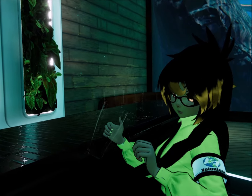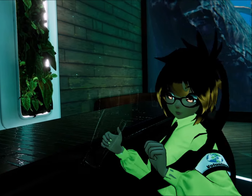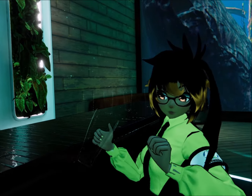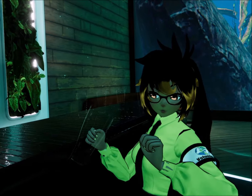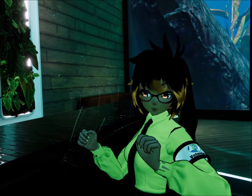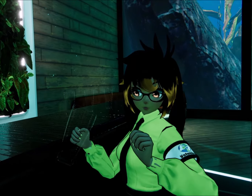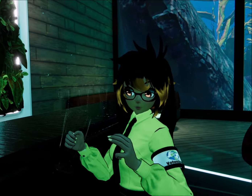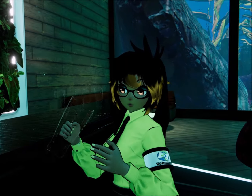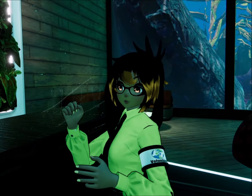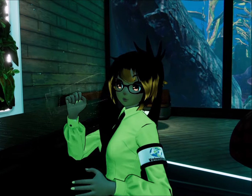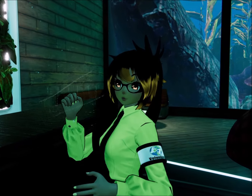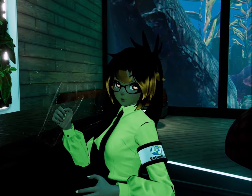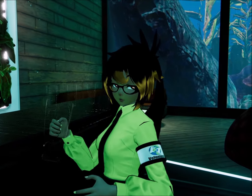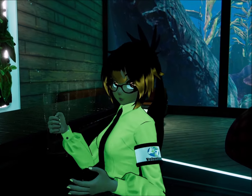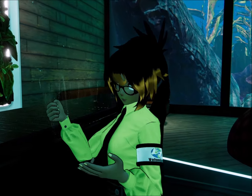There is nothing in the cup